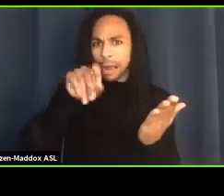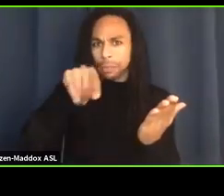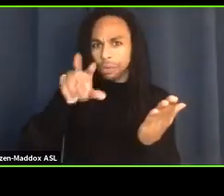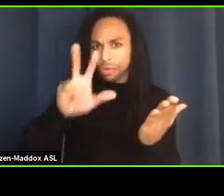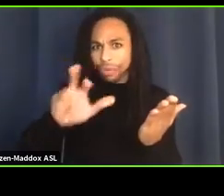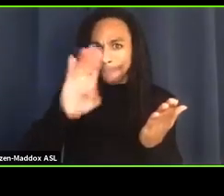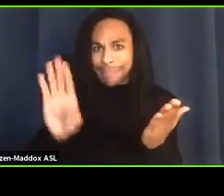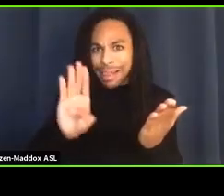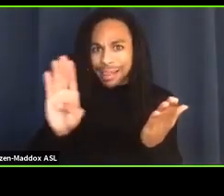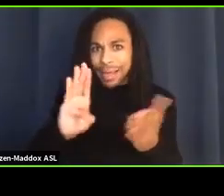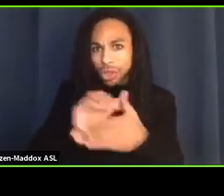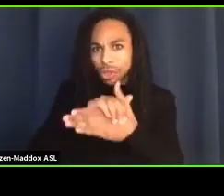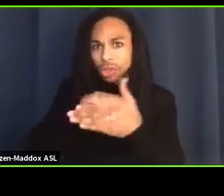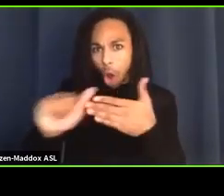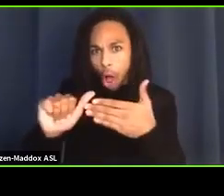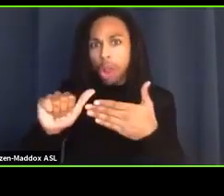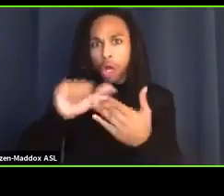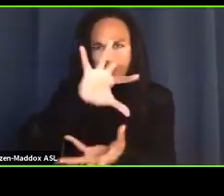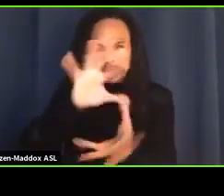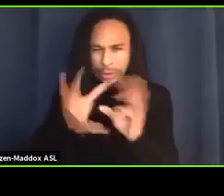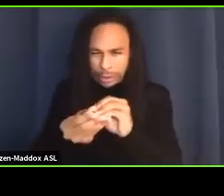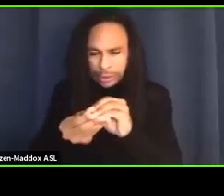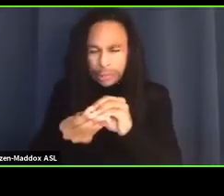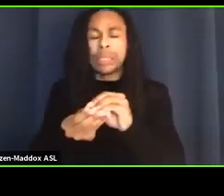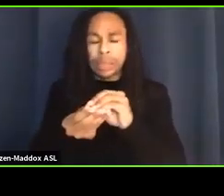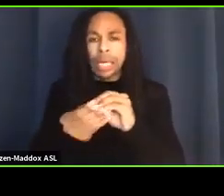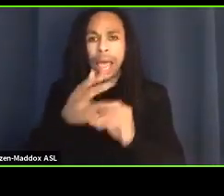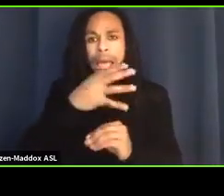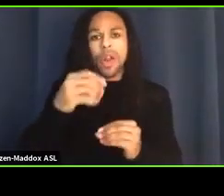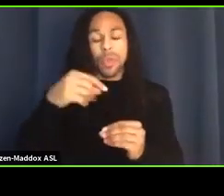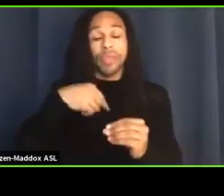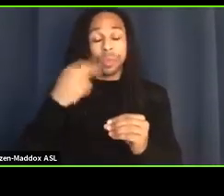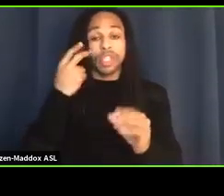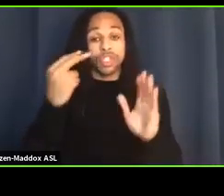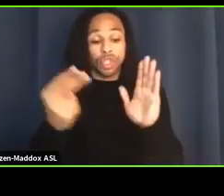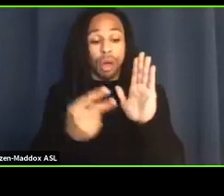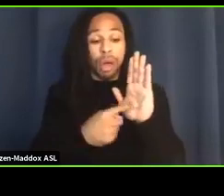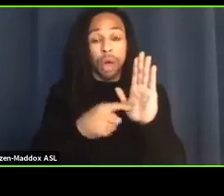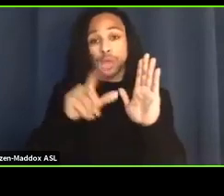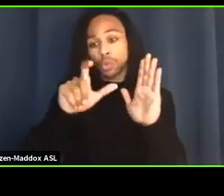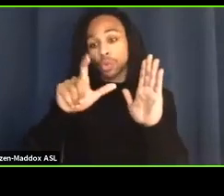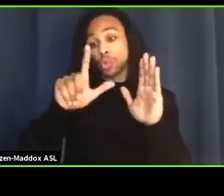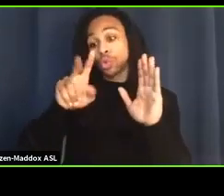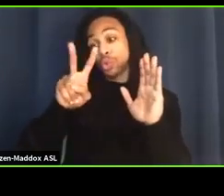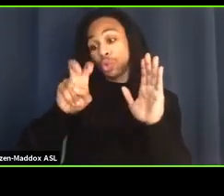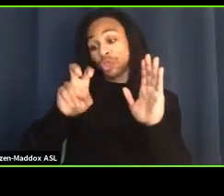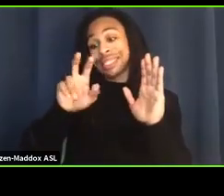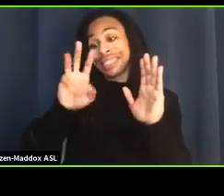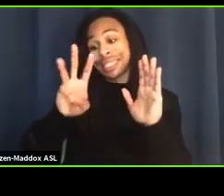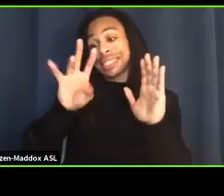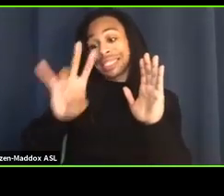our nation is having to COVID-19 and the impacts it is having, not just on the life of our